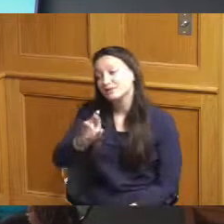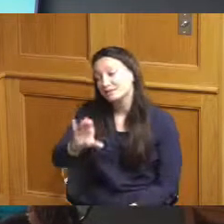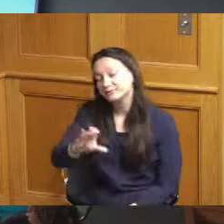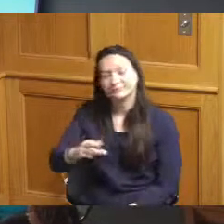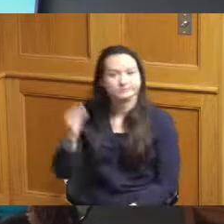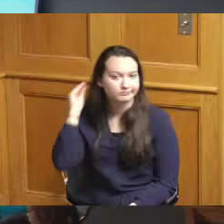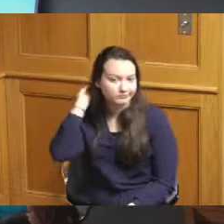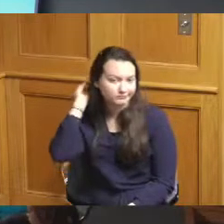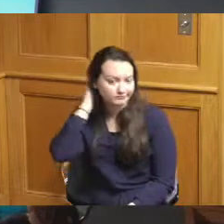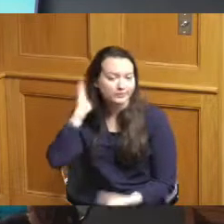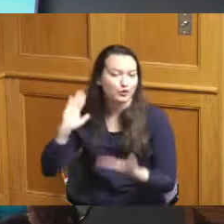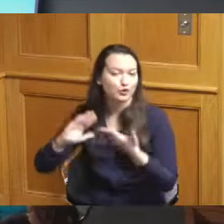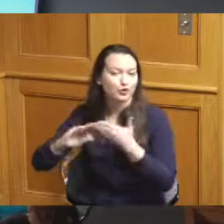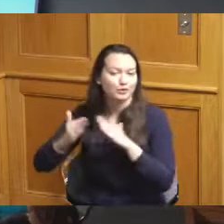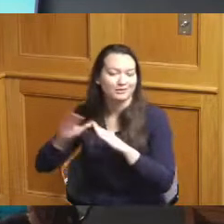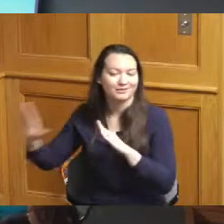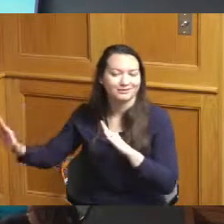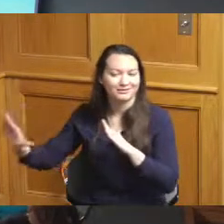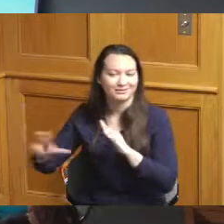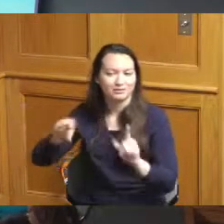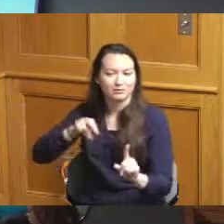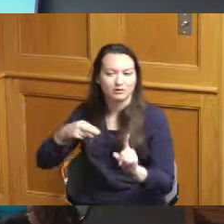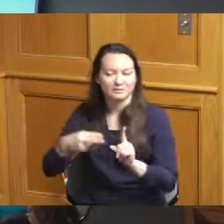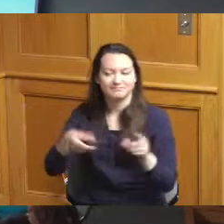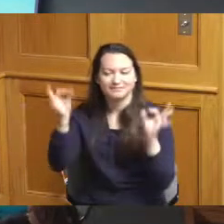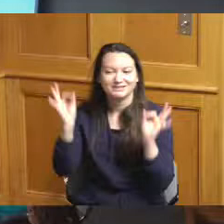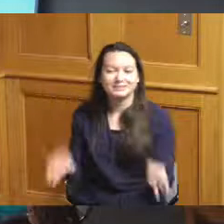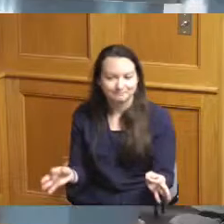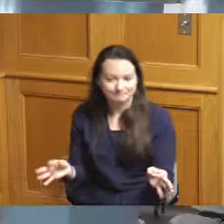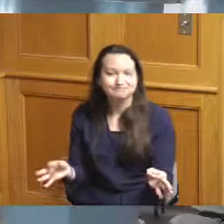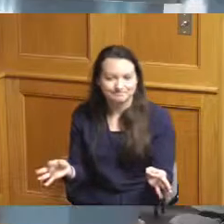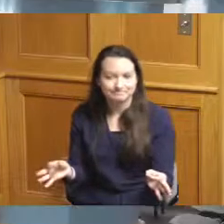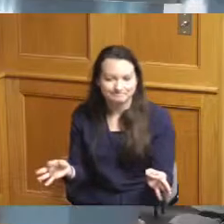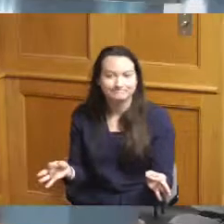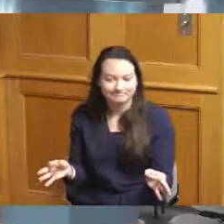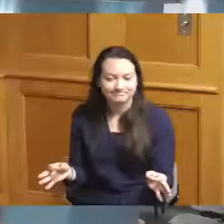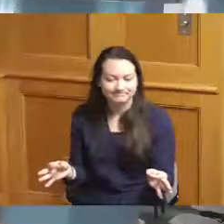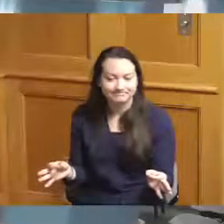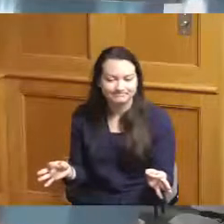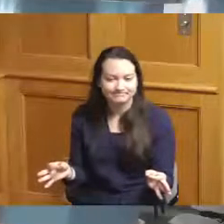into account the community's perspective and decided to go with without to go against our